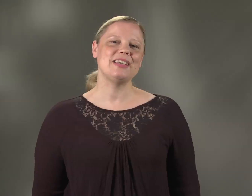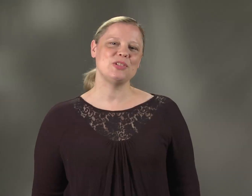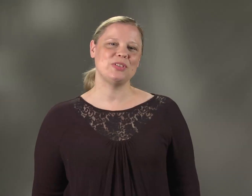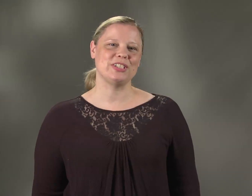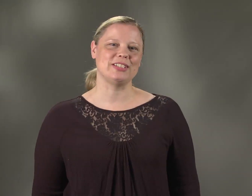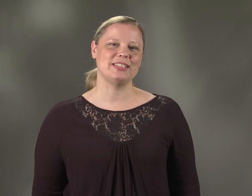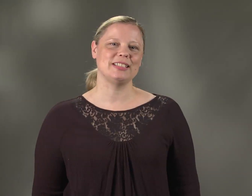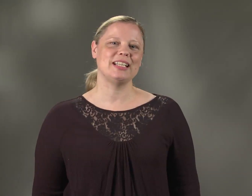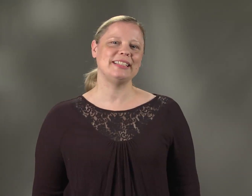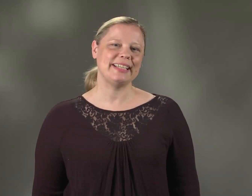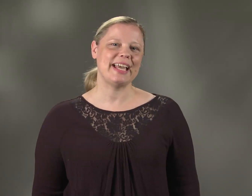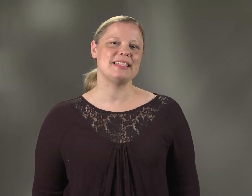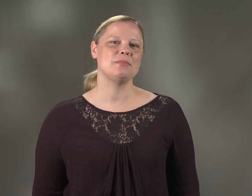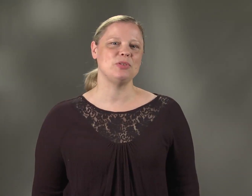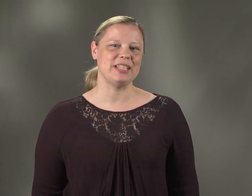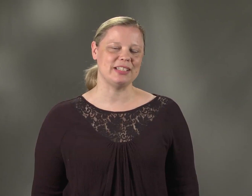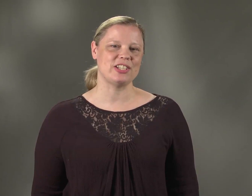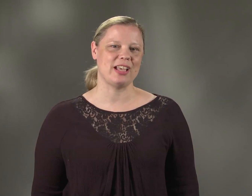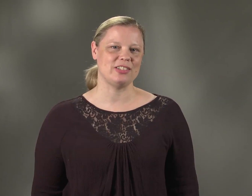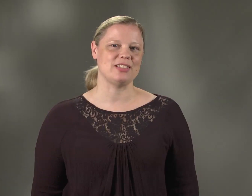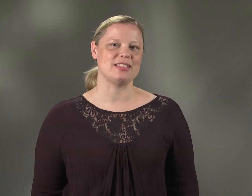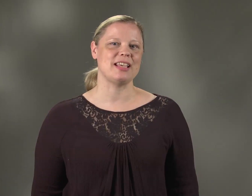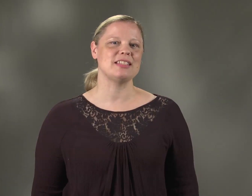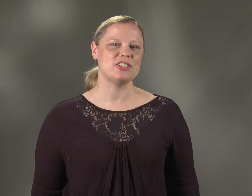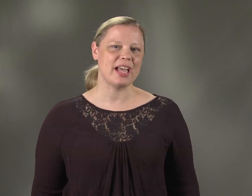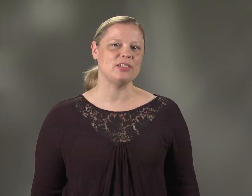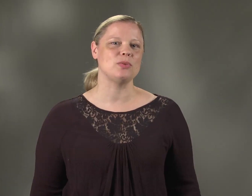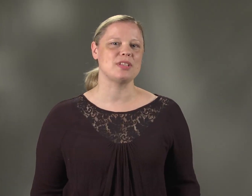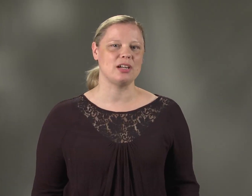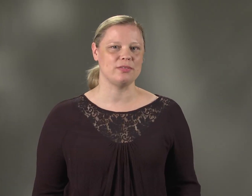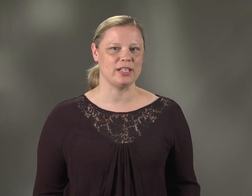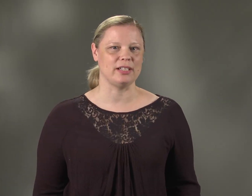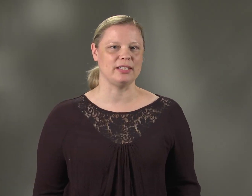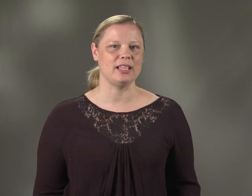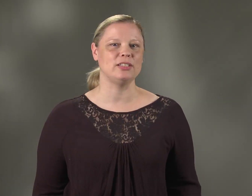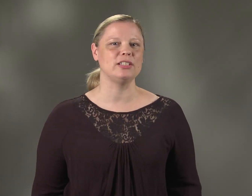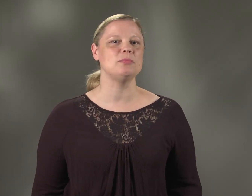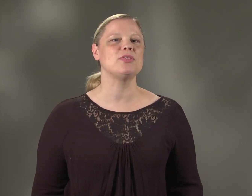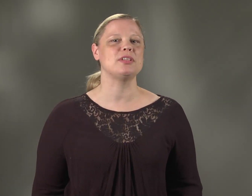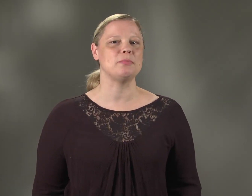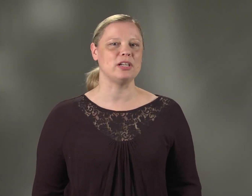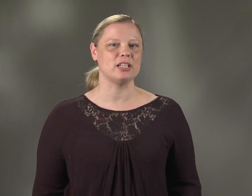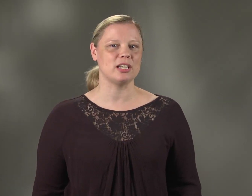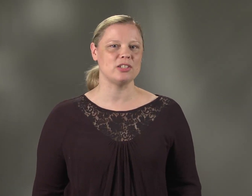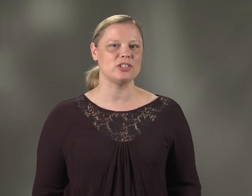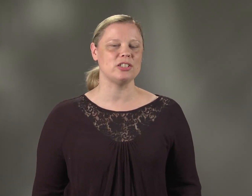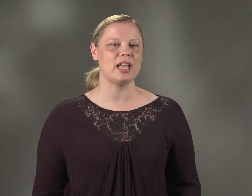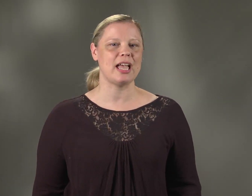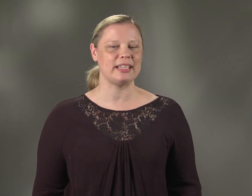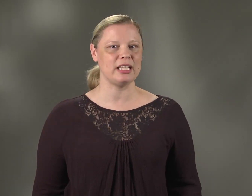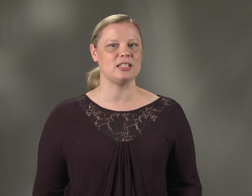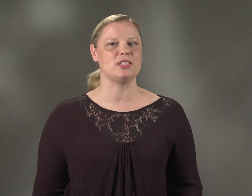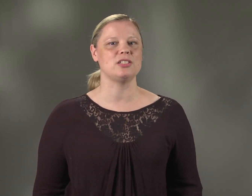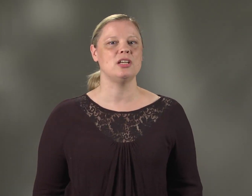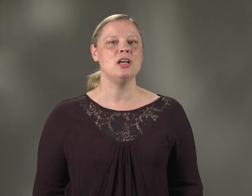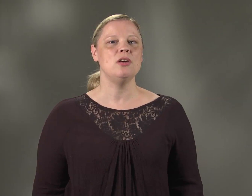As you learned, Ka Lia had some unique challenges as a child who is hard of hearing and learning both the American culture and English